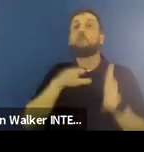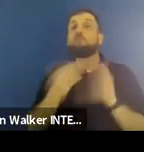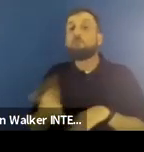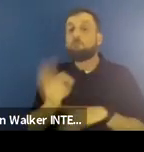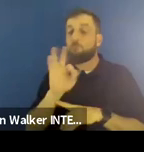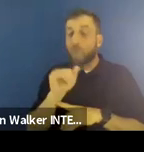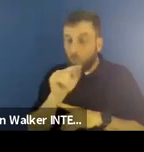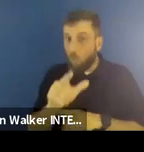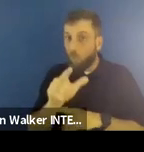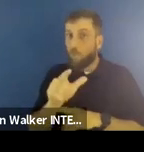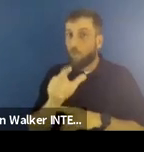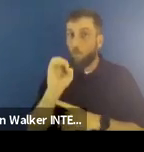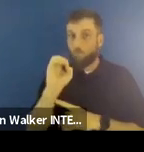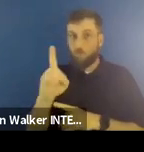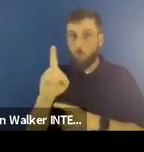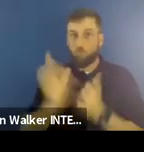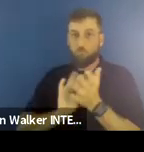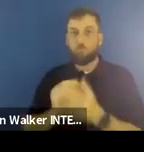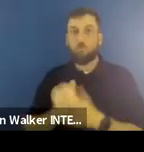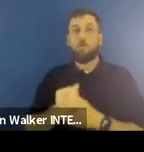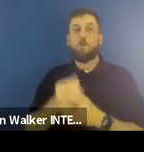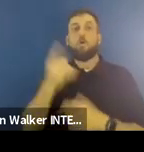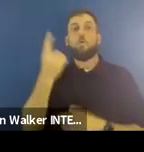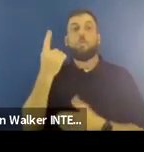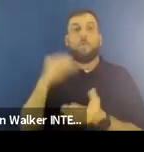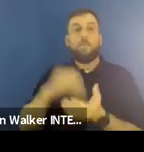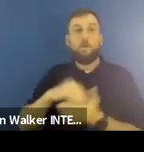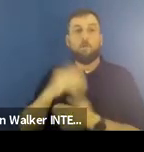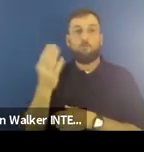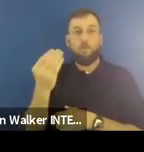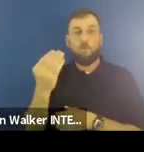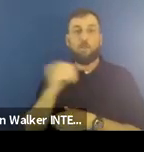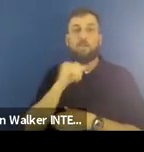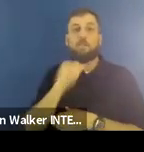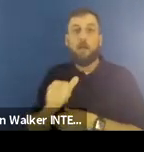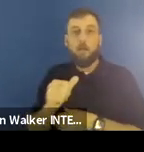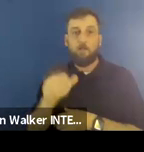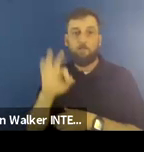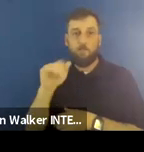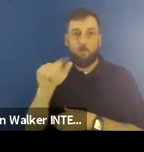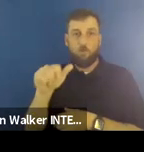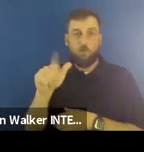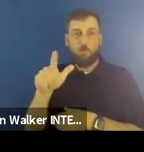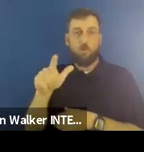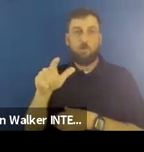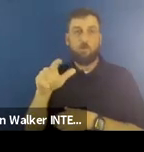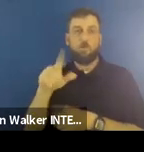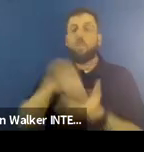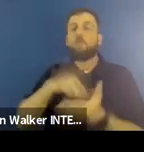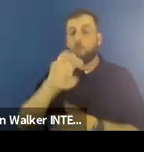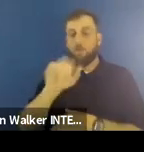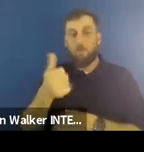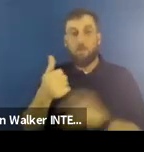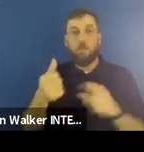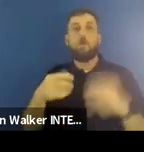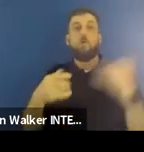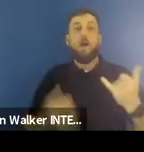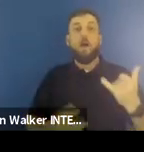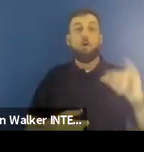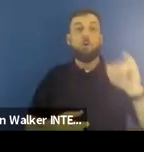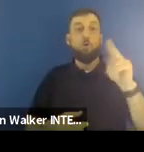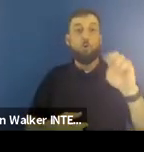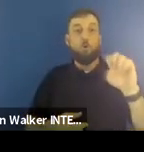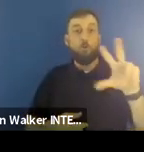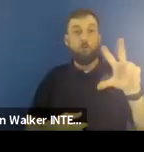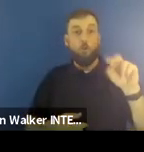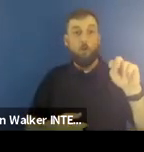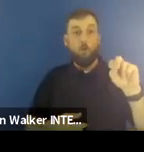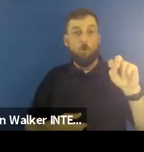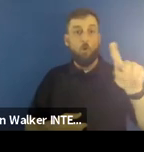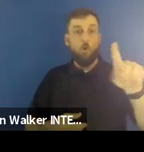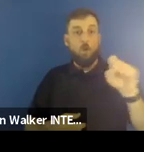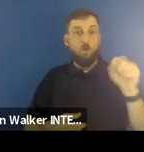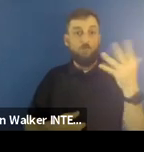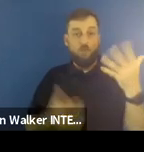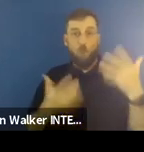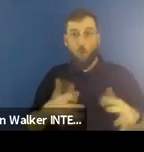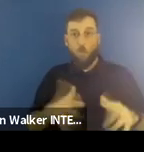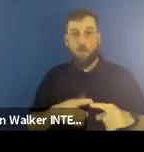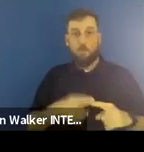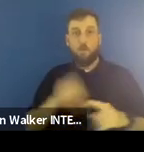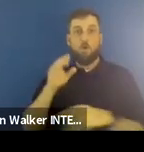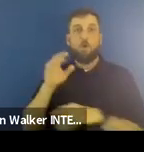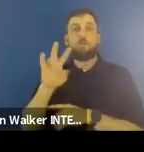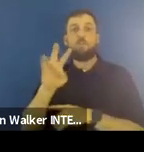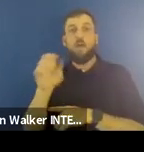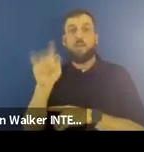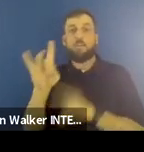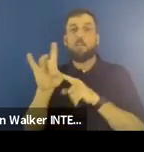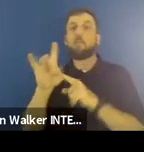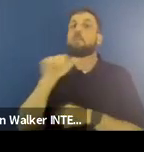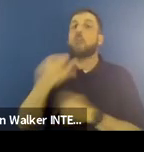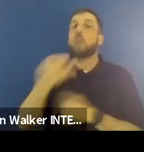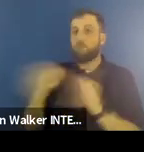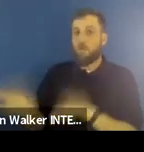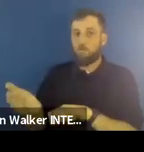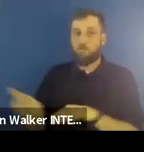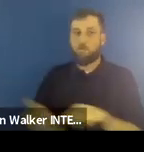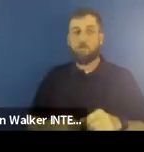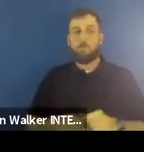And 1014 non fatal right now this chart represents, to the end of June. So right now, if as of June 30 there were 115 over fatal overdoses and 718 non fatal overdoses.